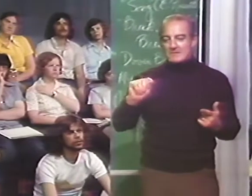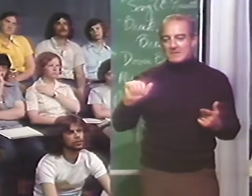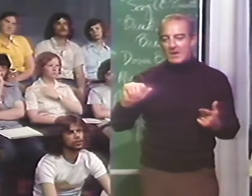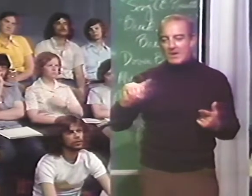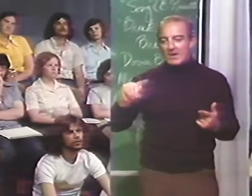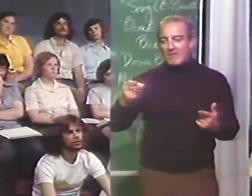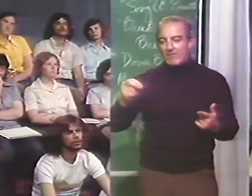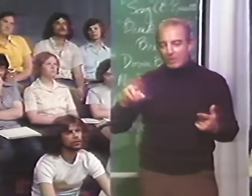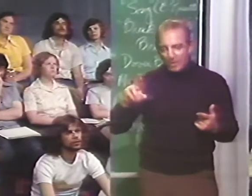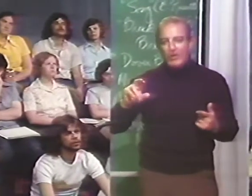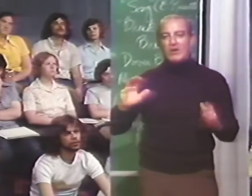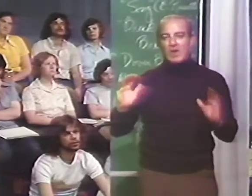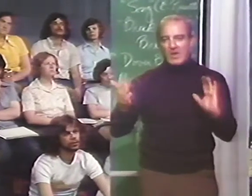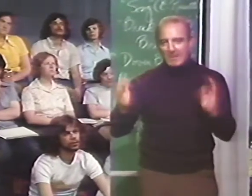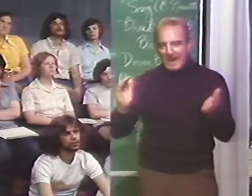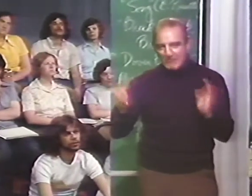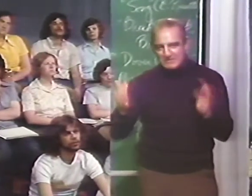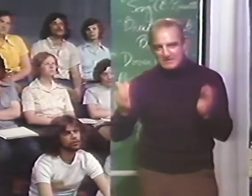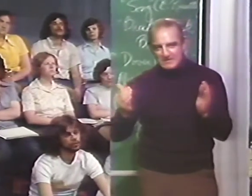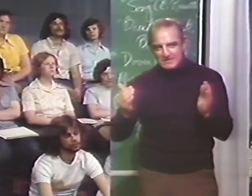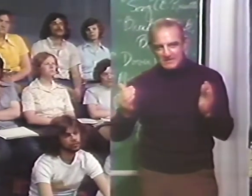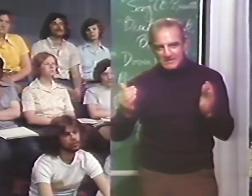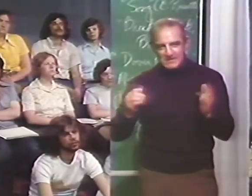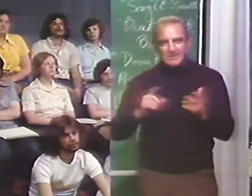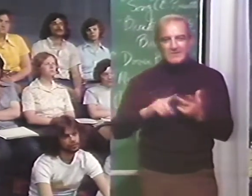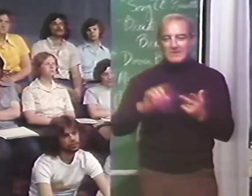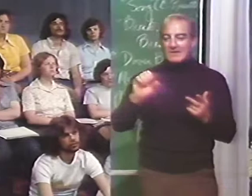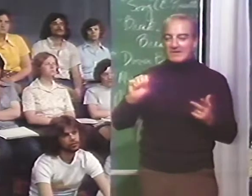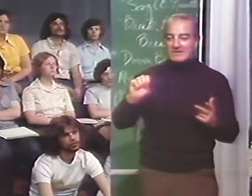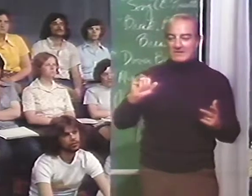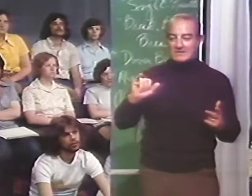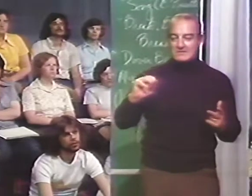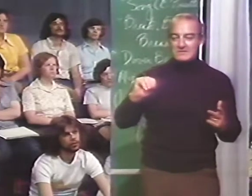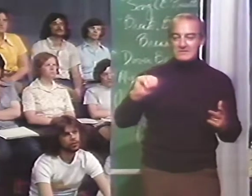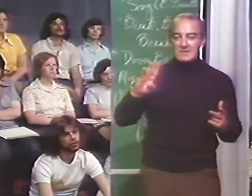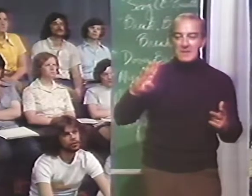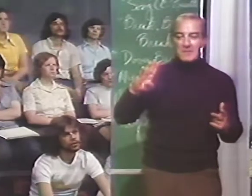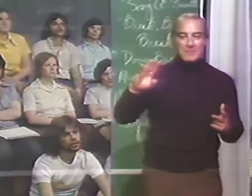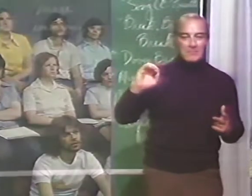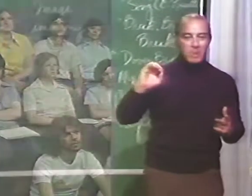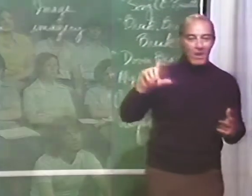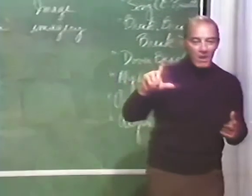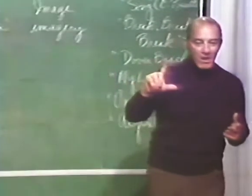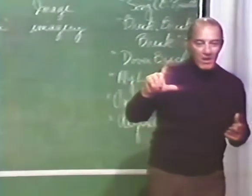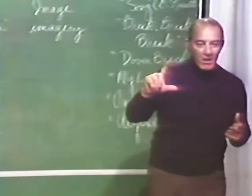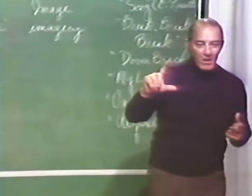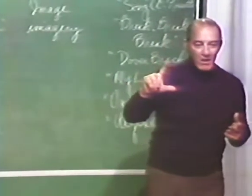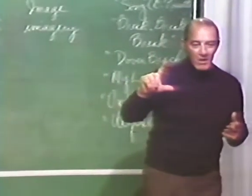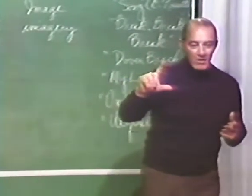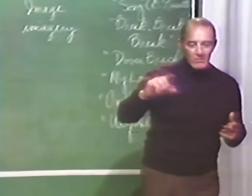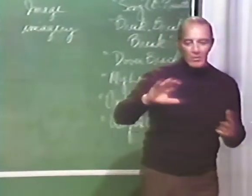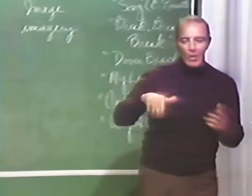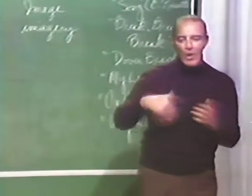METAPHOR, COMPARISON. SYMBOL.